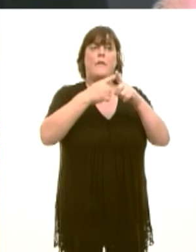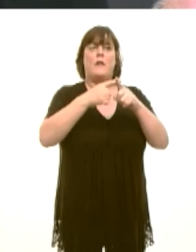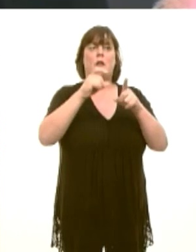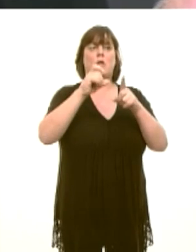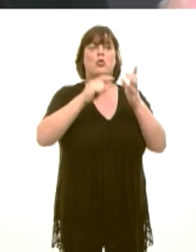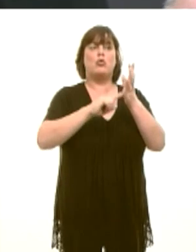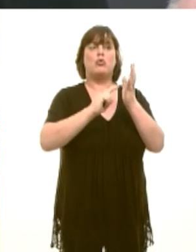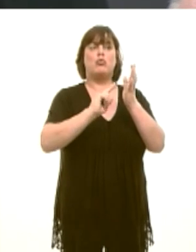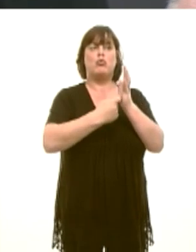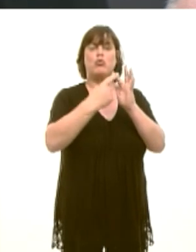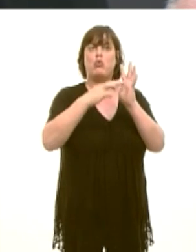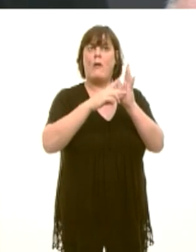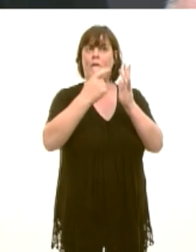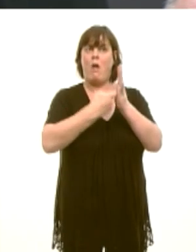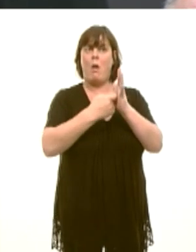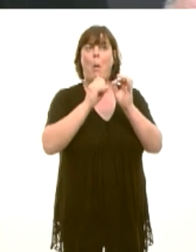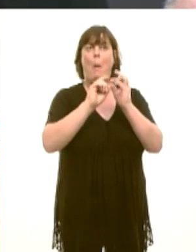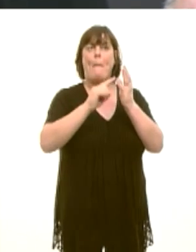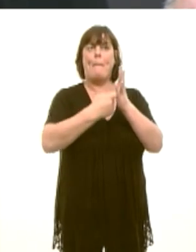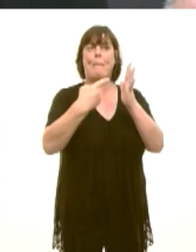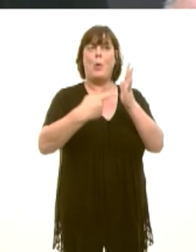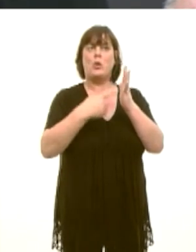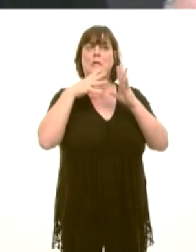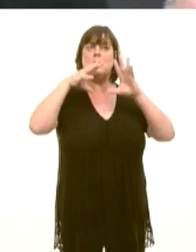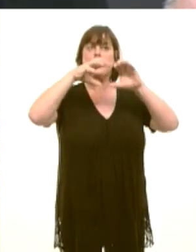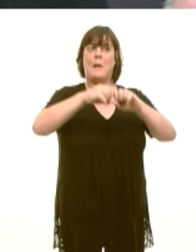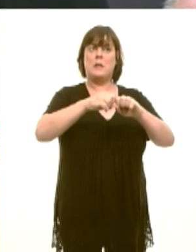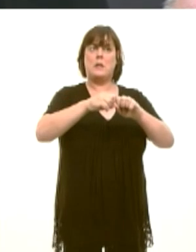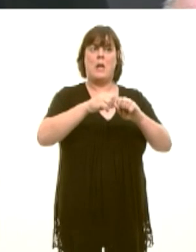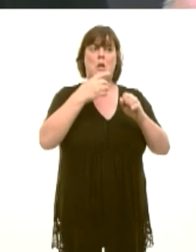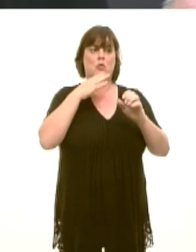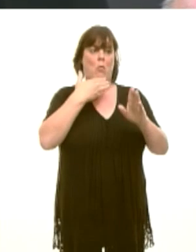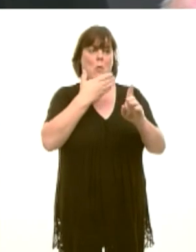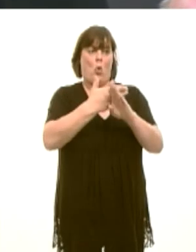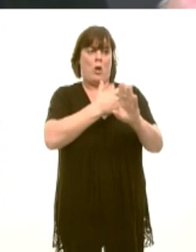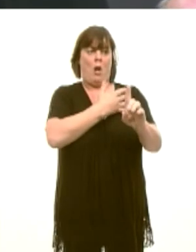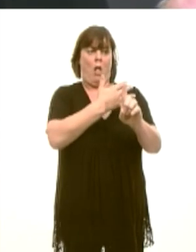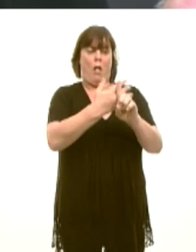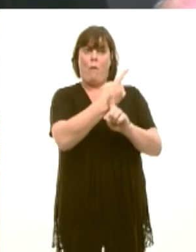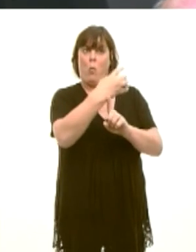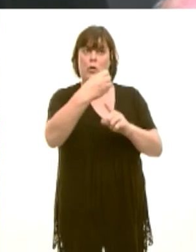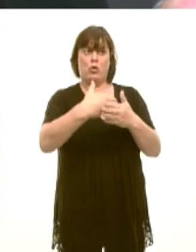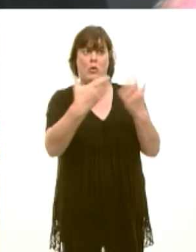now not been doing the job for 100 days, and getting paid rather well for sitting at home.